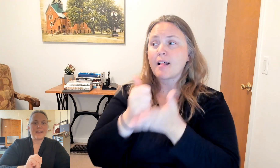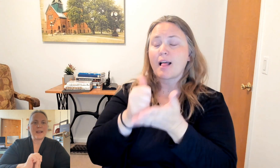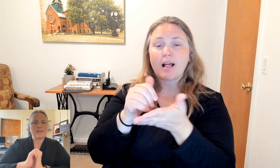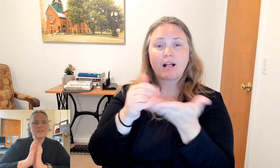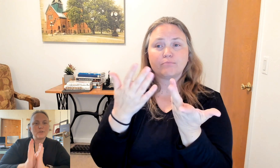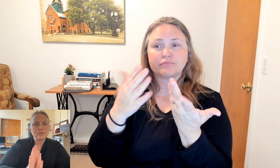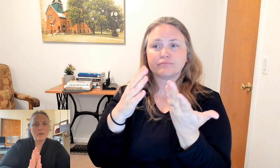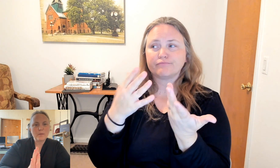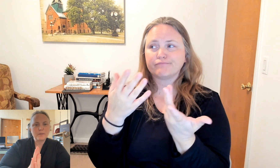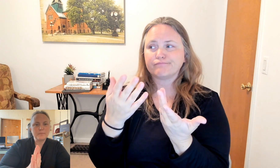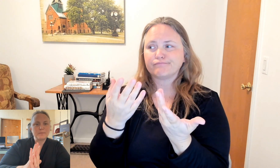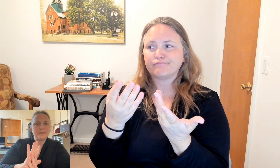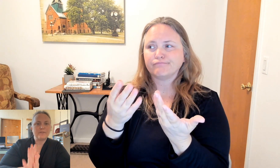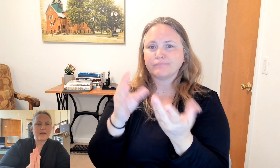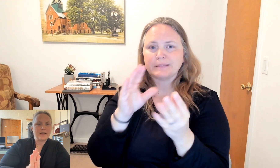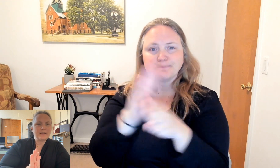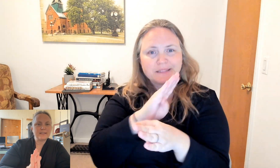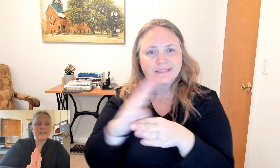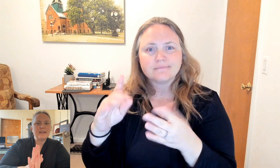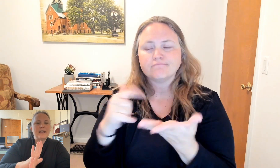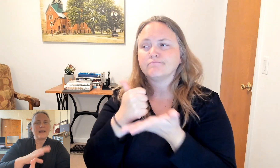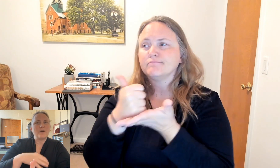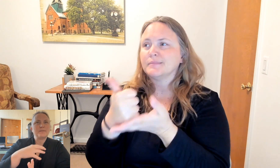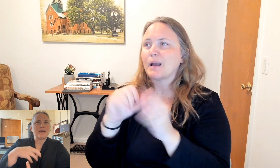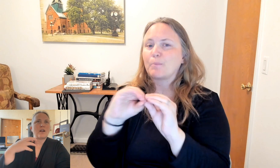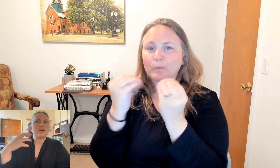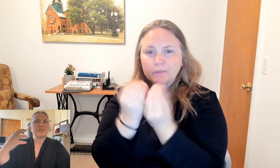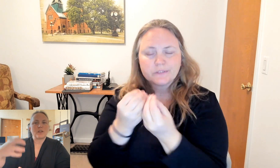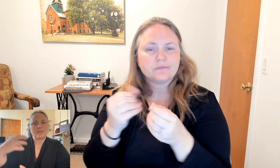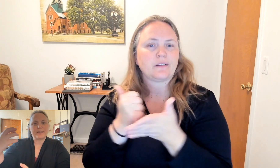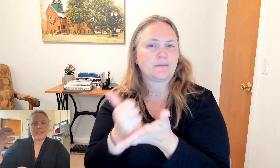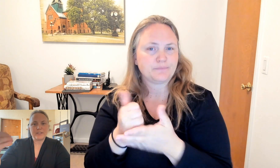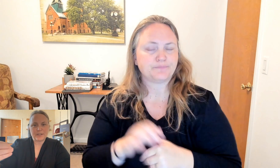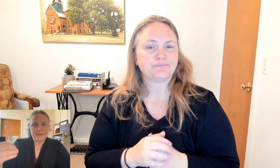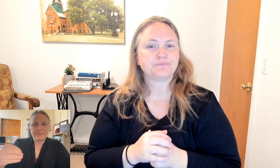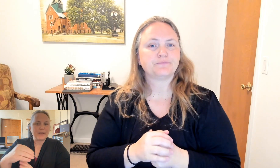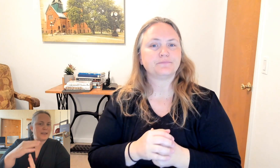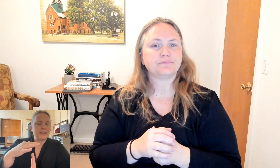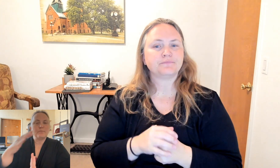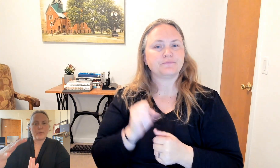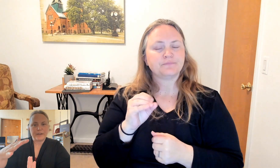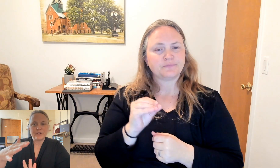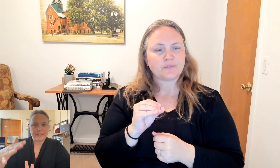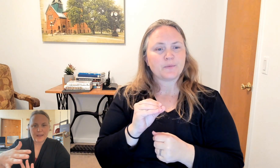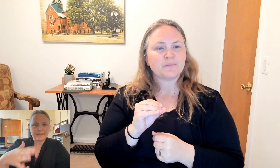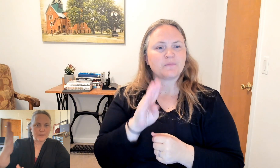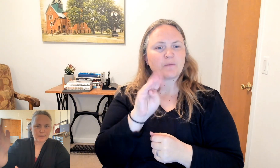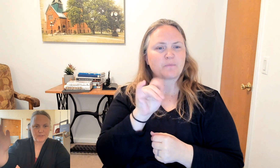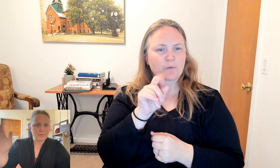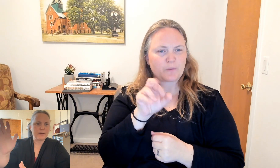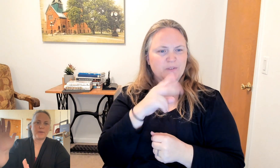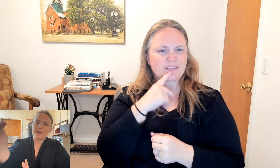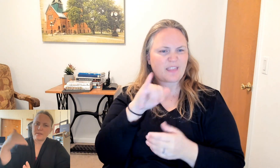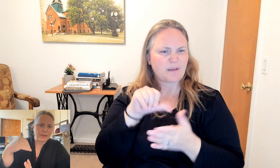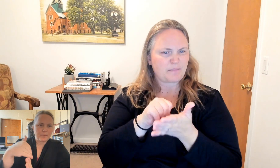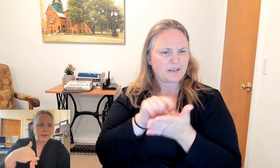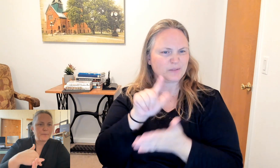And how can social problems be defined and help set our scholarly agenda? Again, Boyer said that. It's on page 21. I'll link it below.